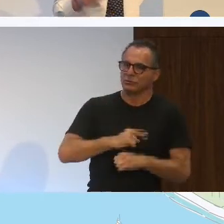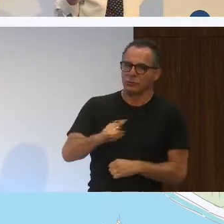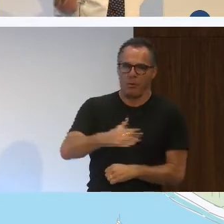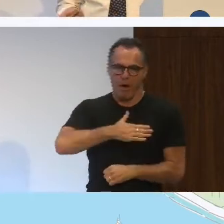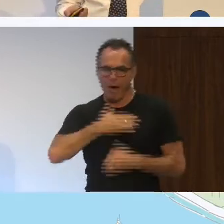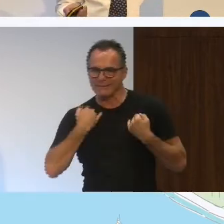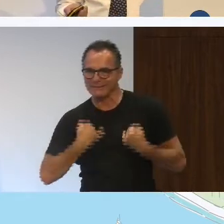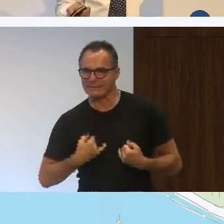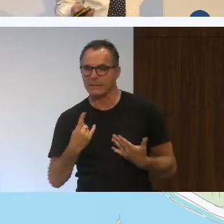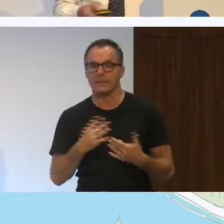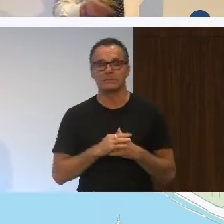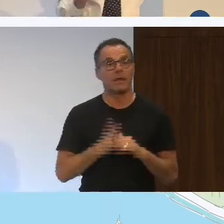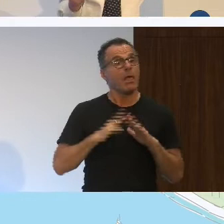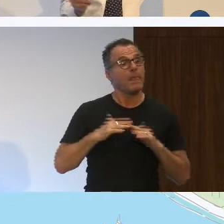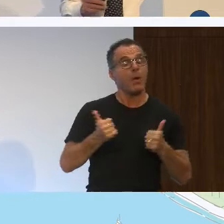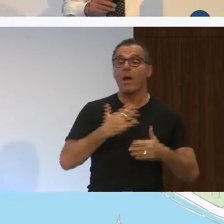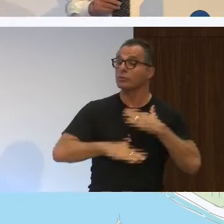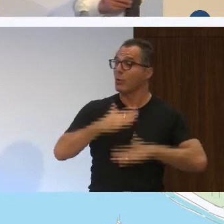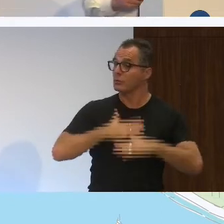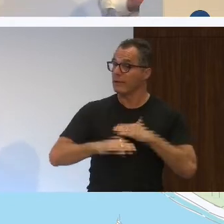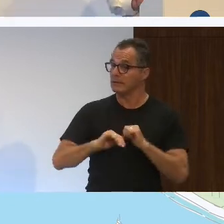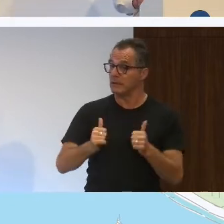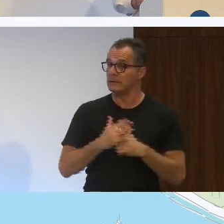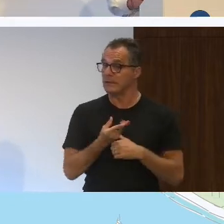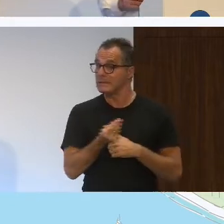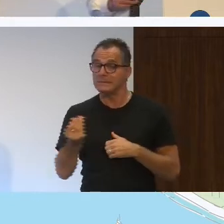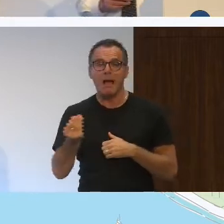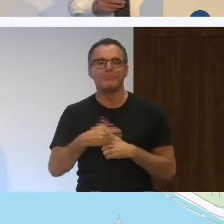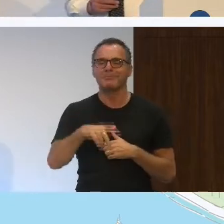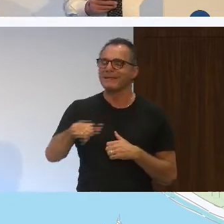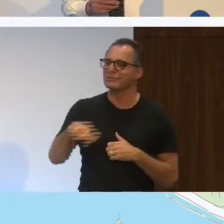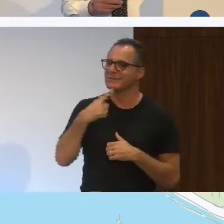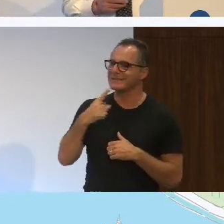Very well tolerated. Small proportion of patients report constipation